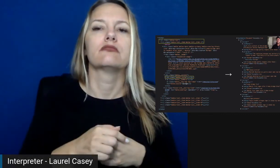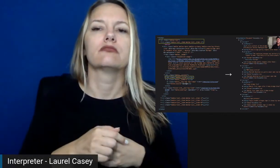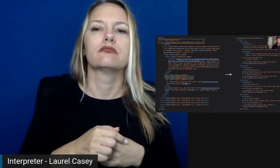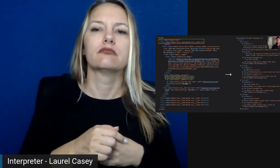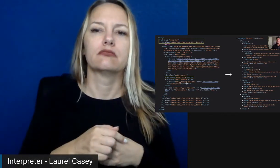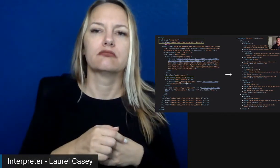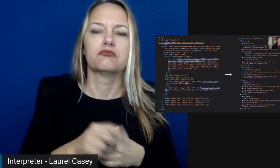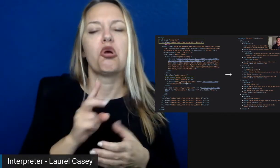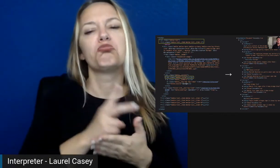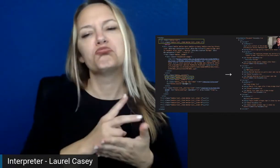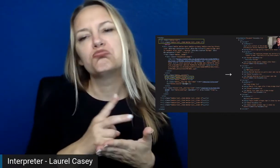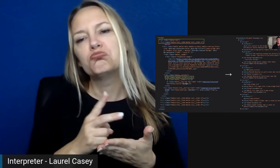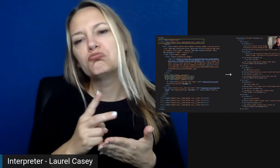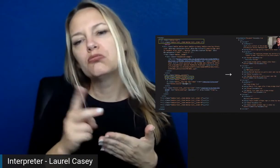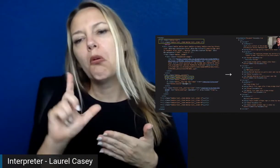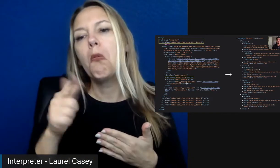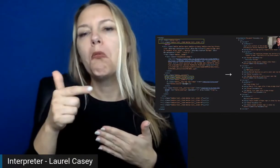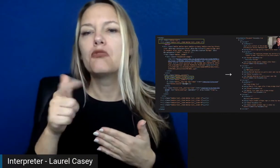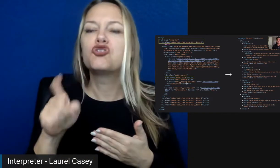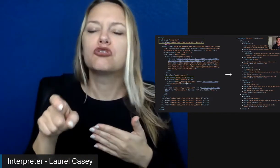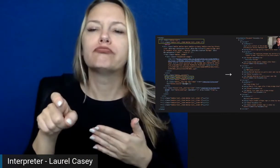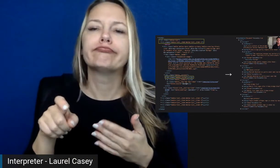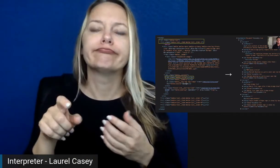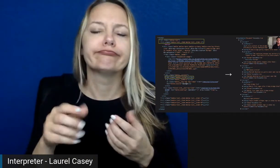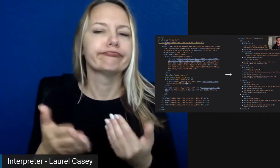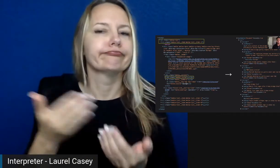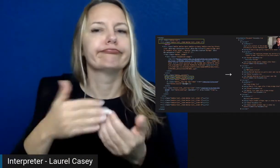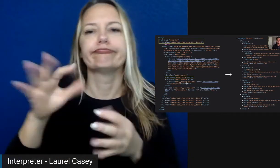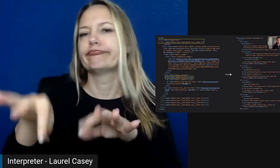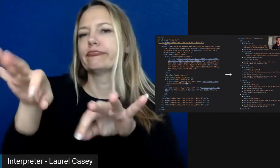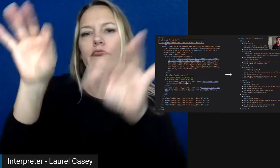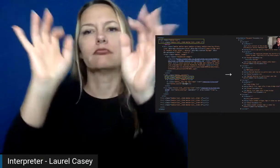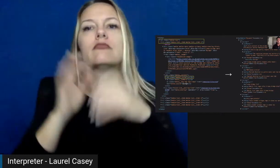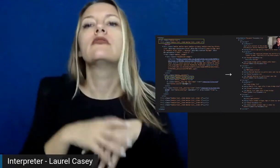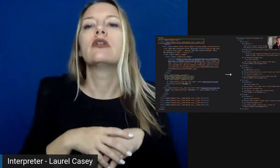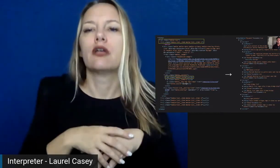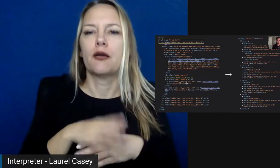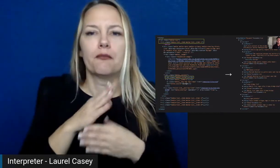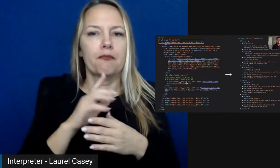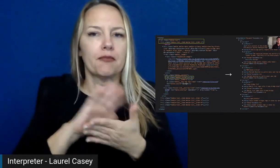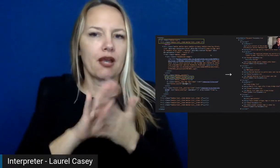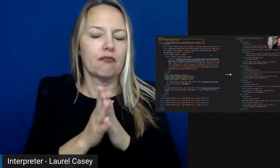of weeks it becomes the firsthand nature and it becomes part of the practice.